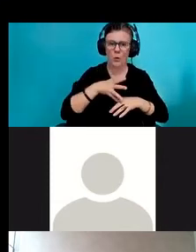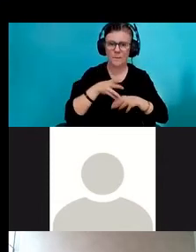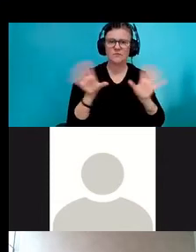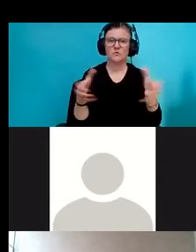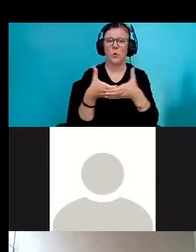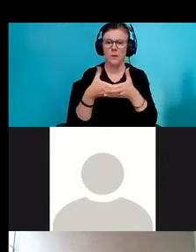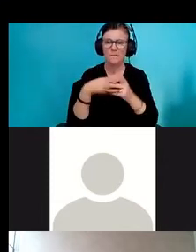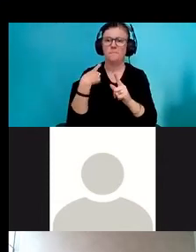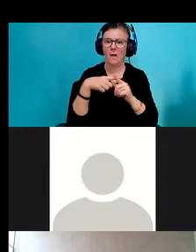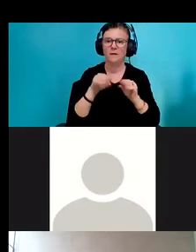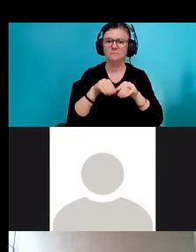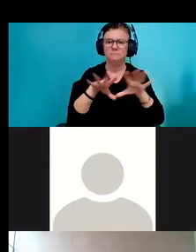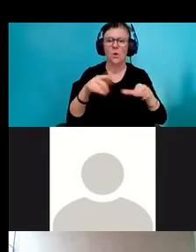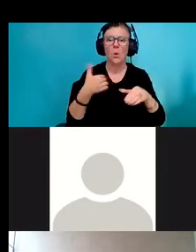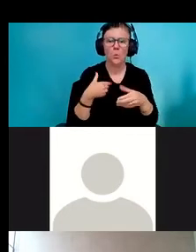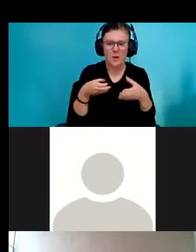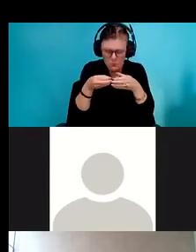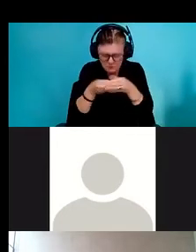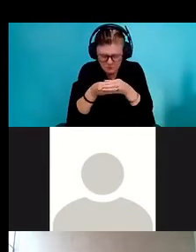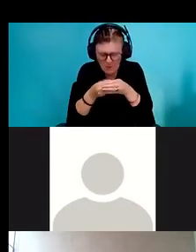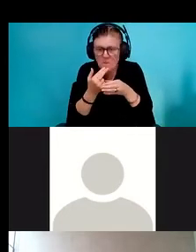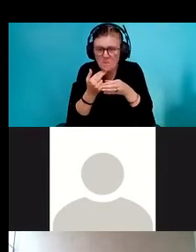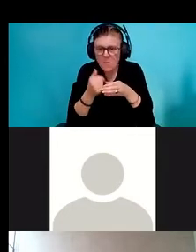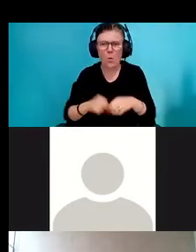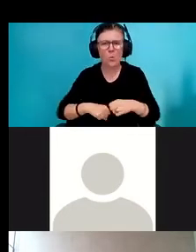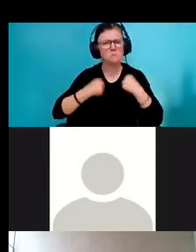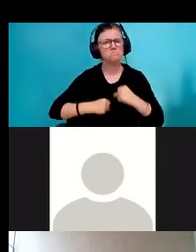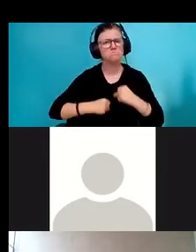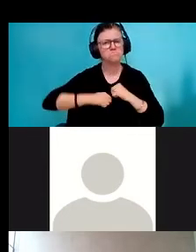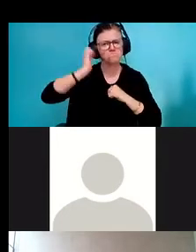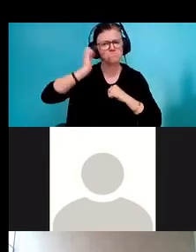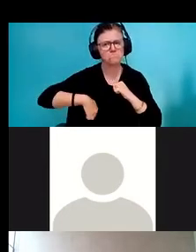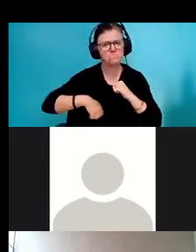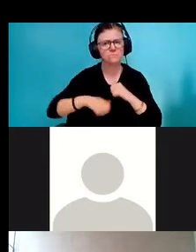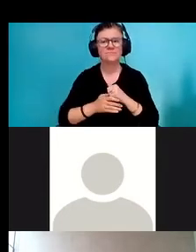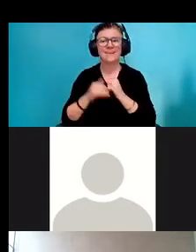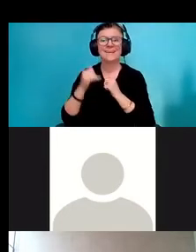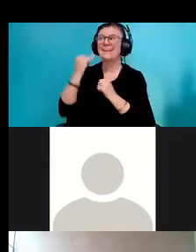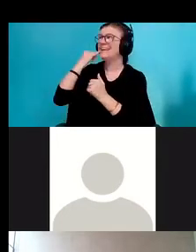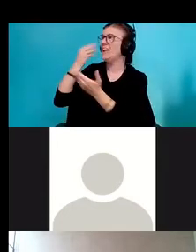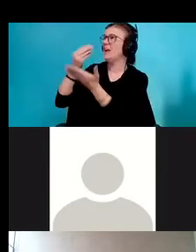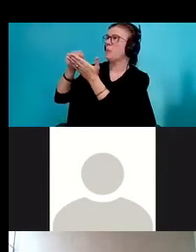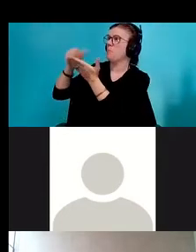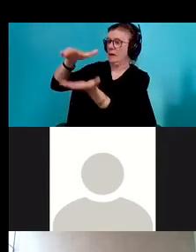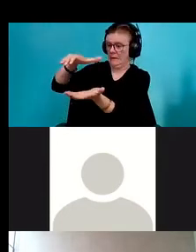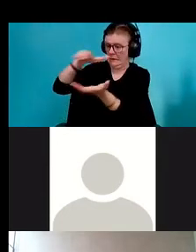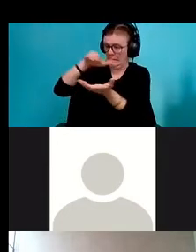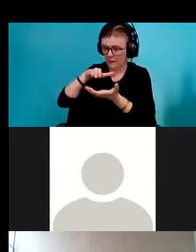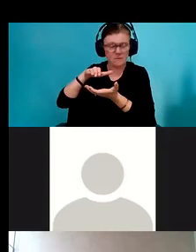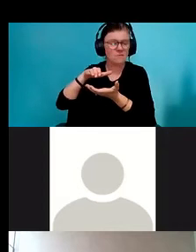We may be small, but we are mighty. Without funding, we could not travel to tribal communities